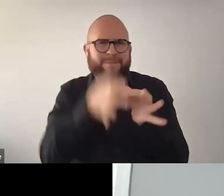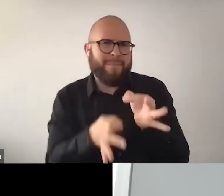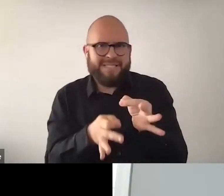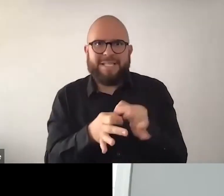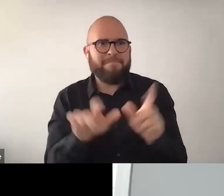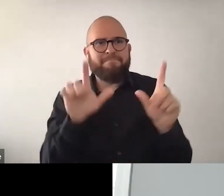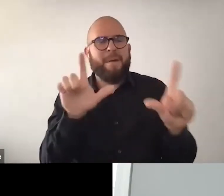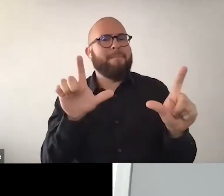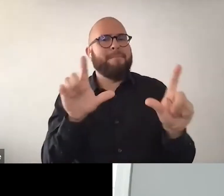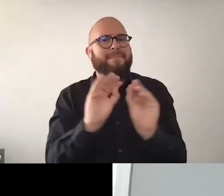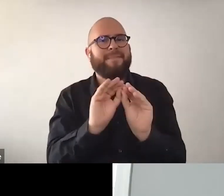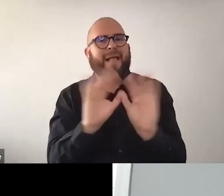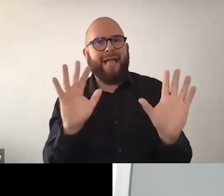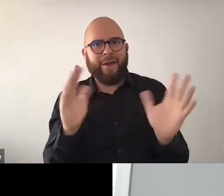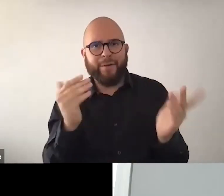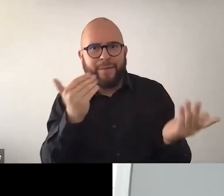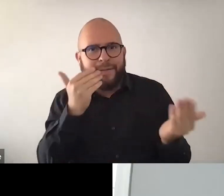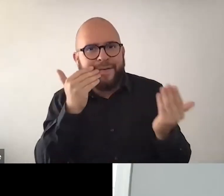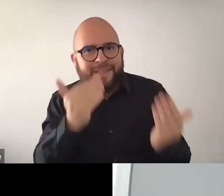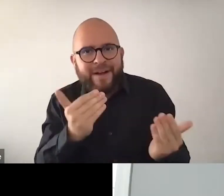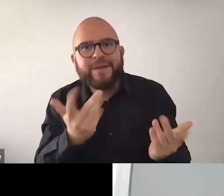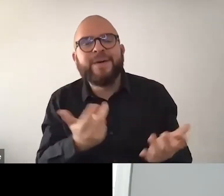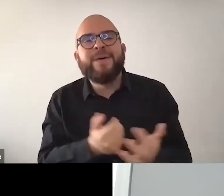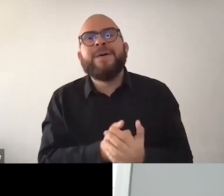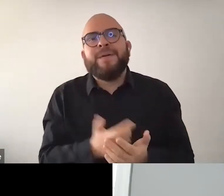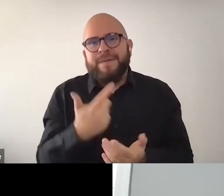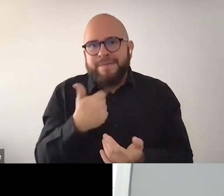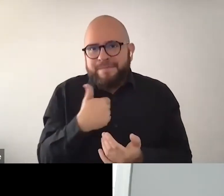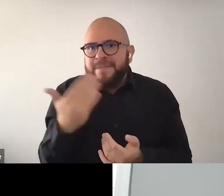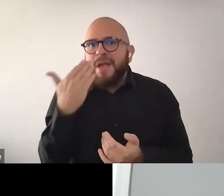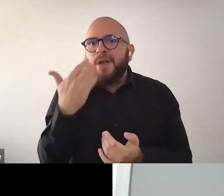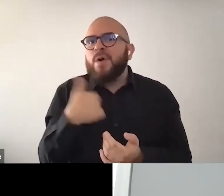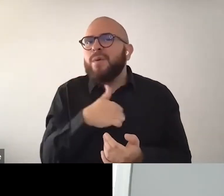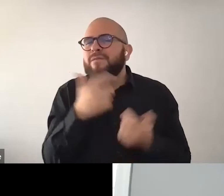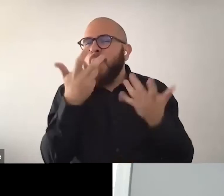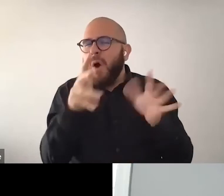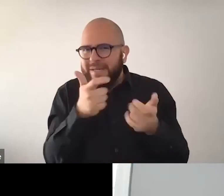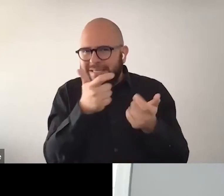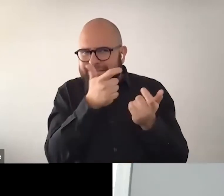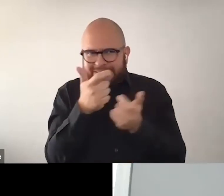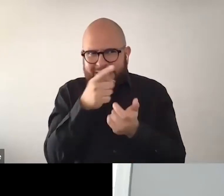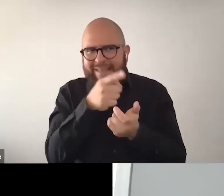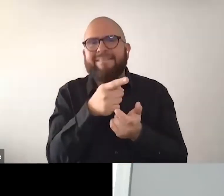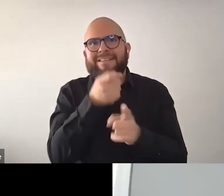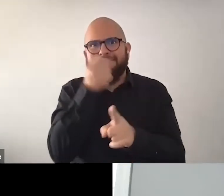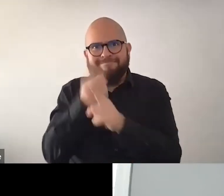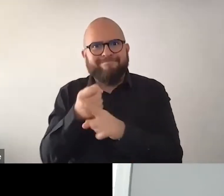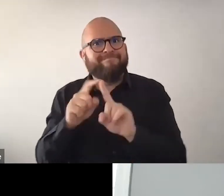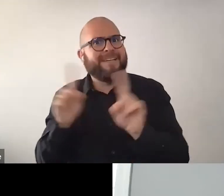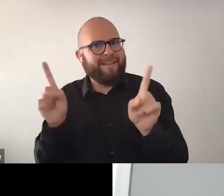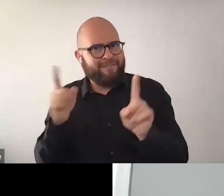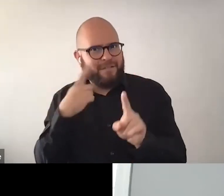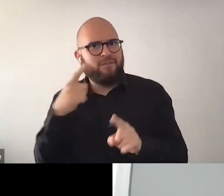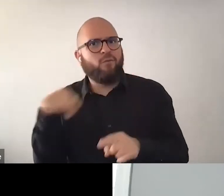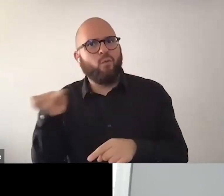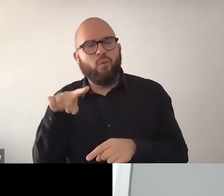and I know that we've already seen and will continue to see this making a big difference in the volume